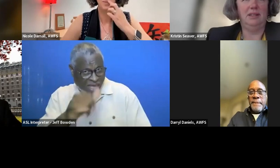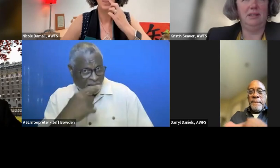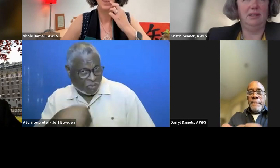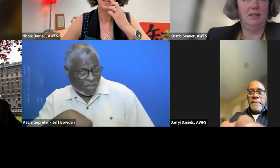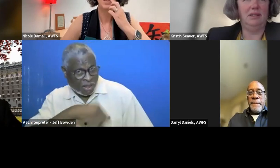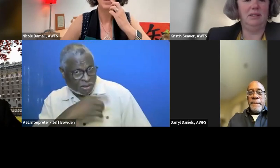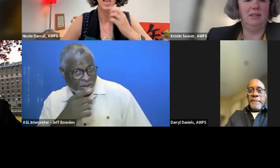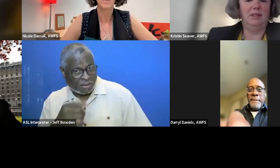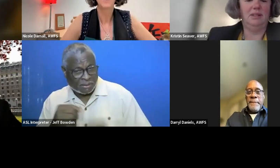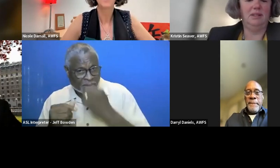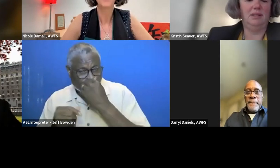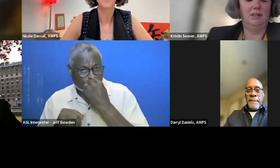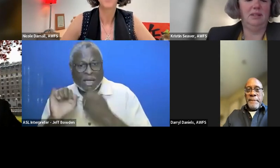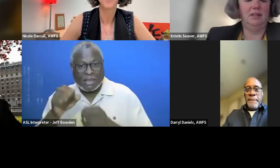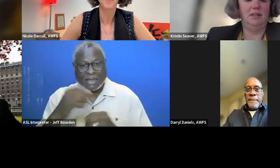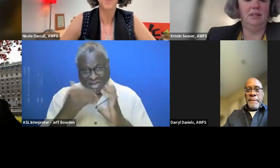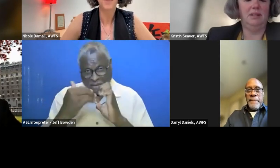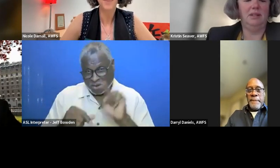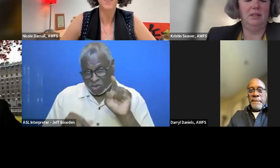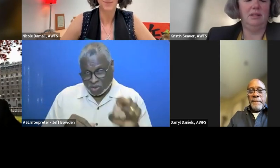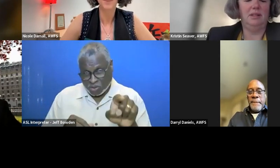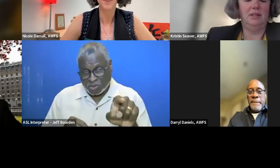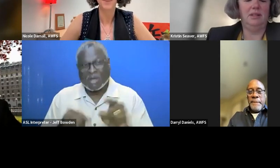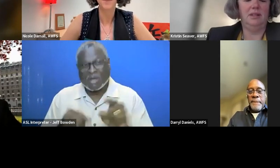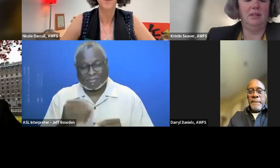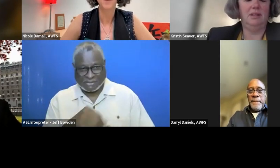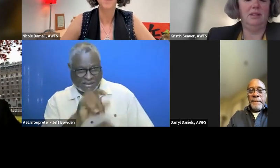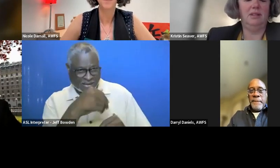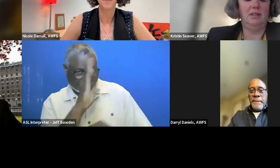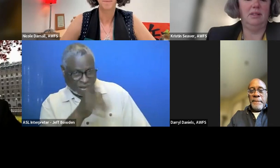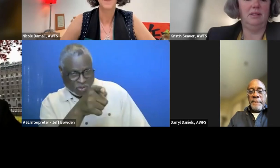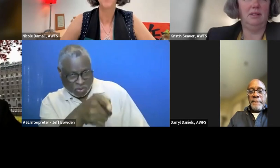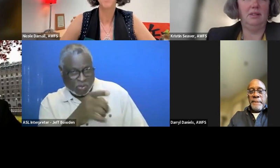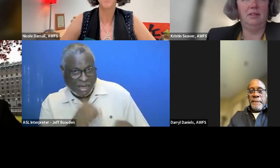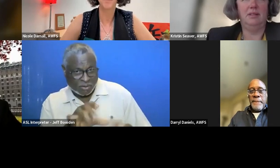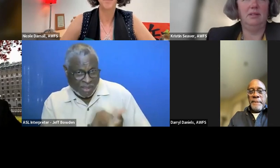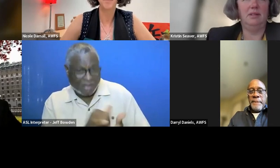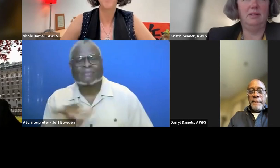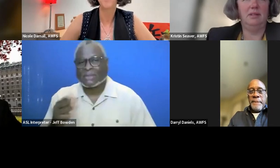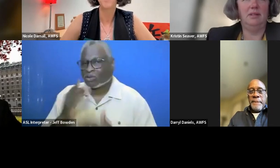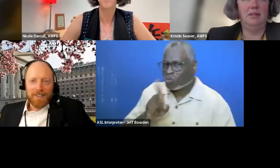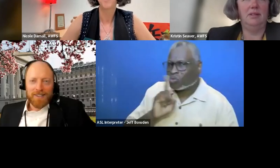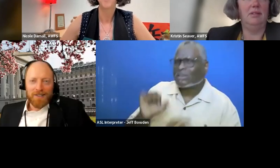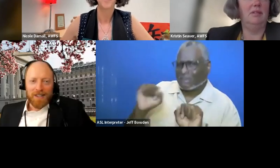Can I email them to you, Stephanie for distribution? Absolutely. Thank you so much.